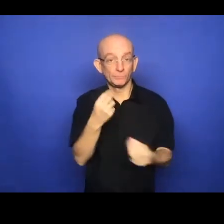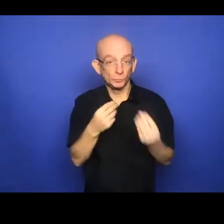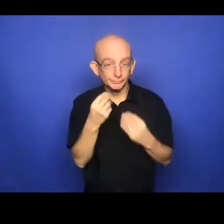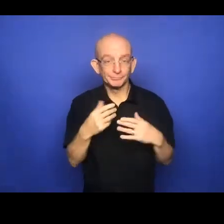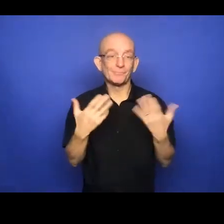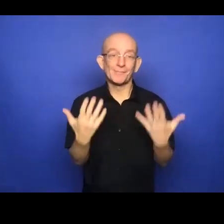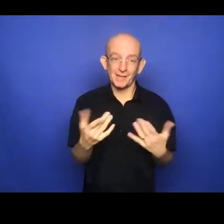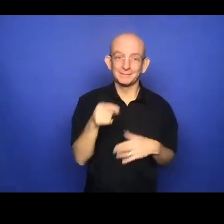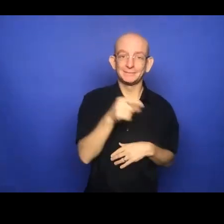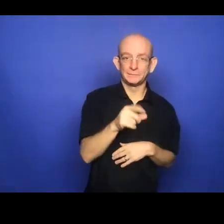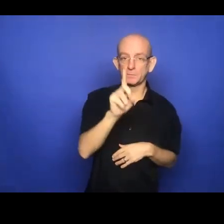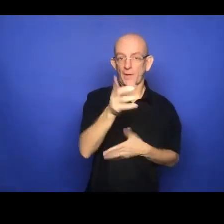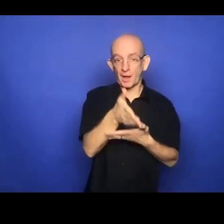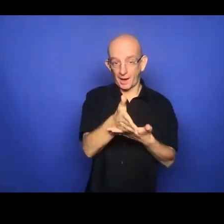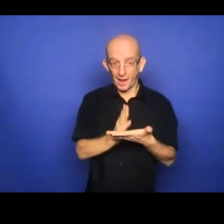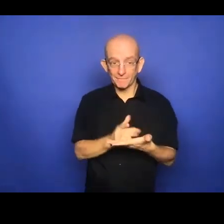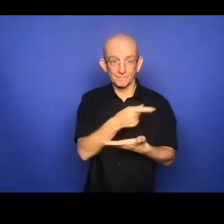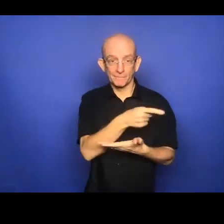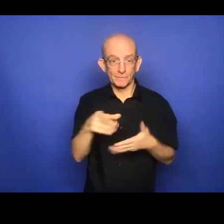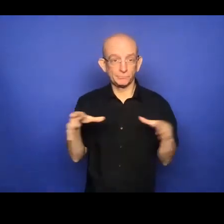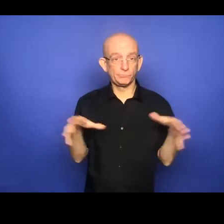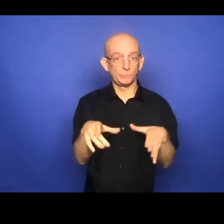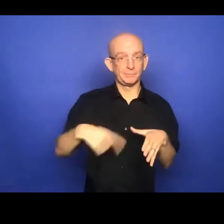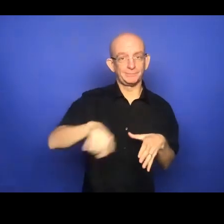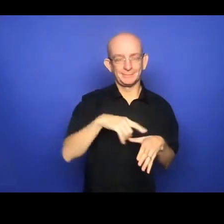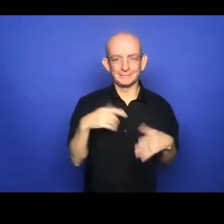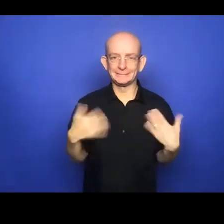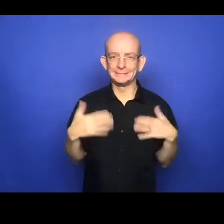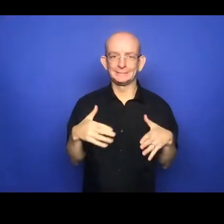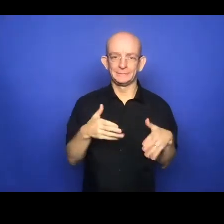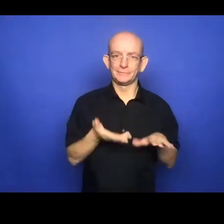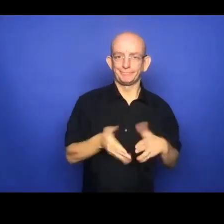living was very limited due to COVID-19 restrictions.S